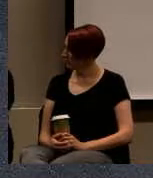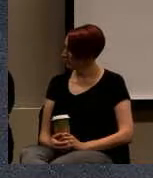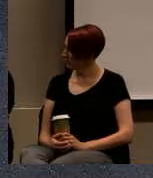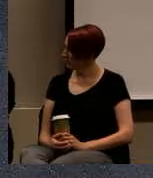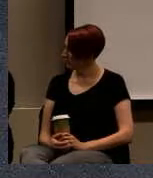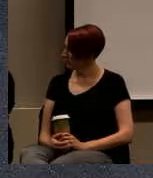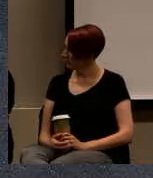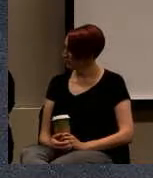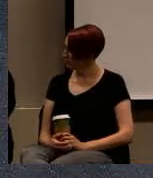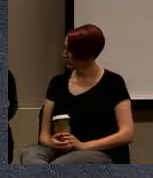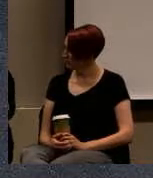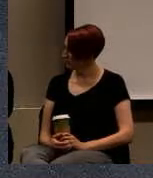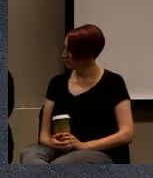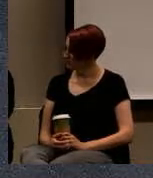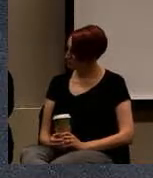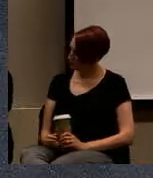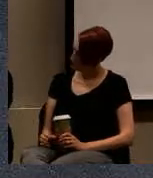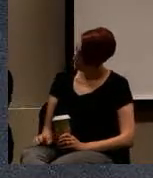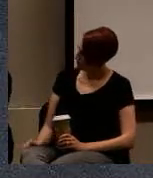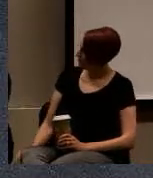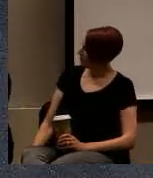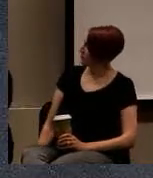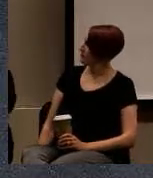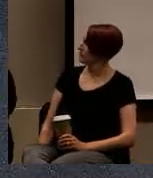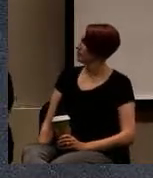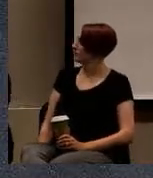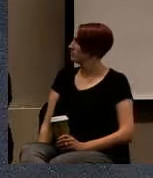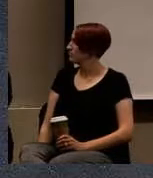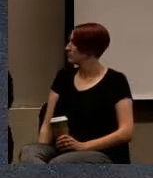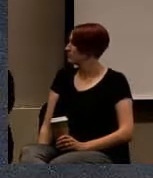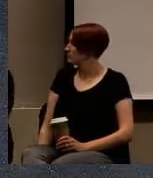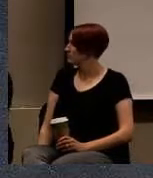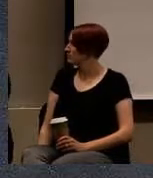I would encourage everyone to check it out. I brought a bunch of these cards that have the web